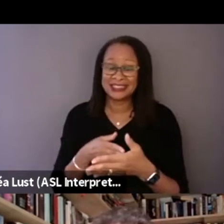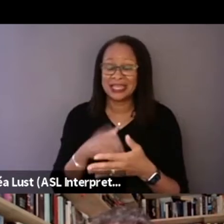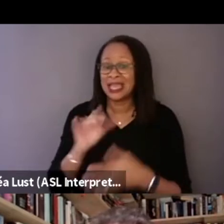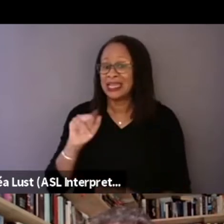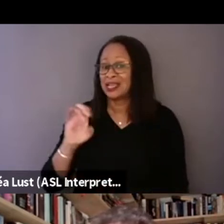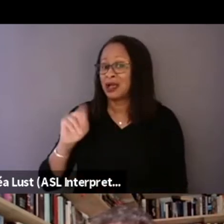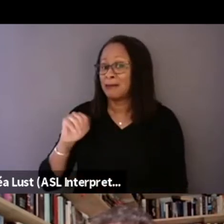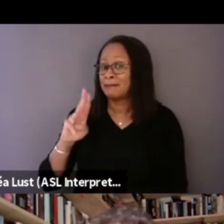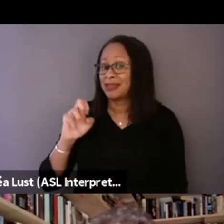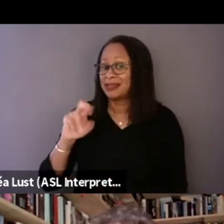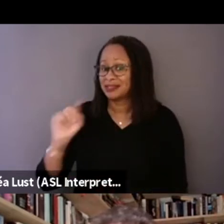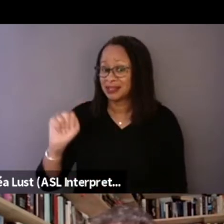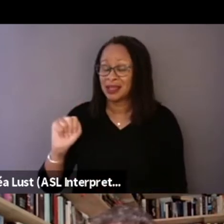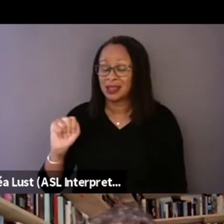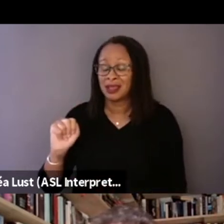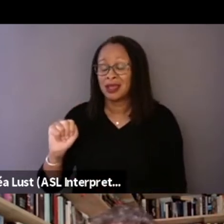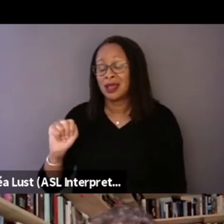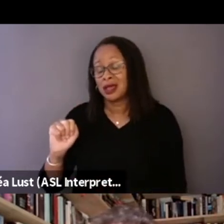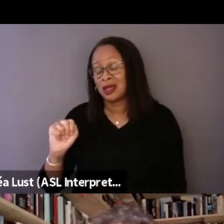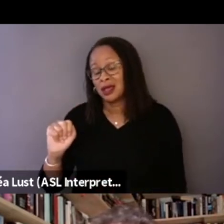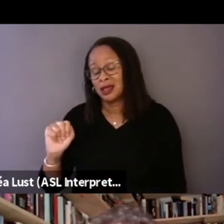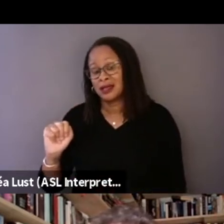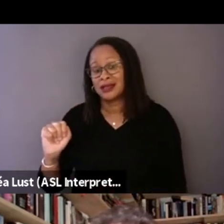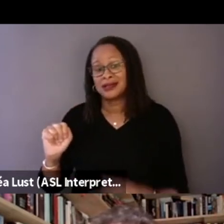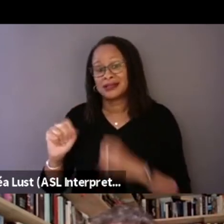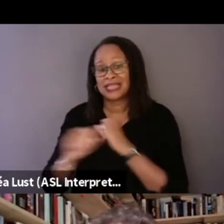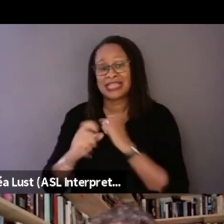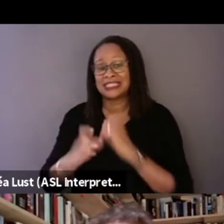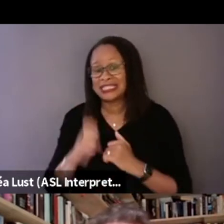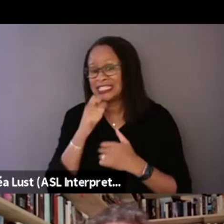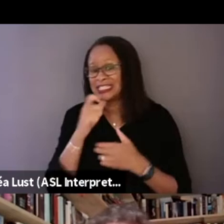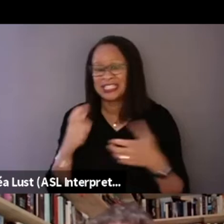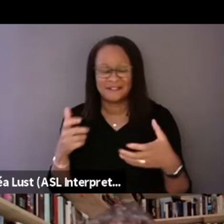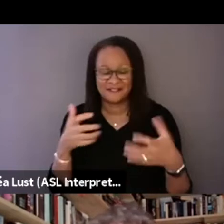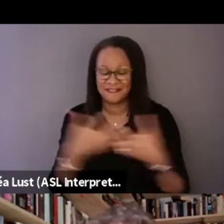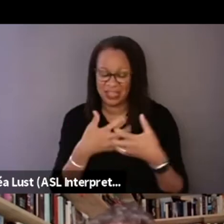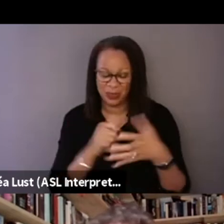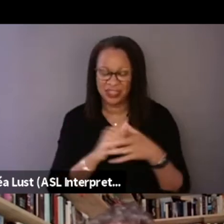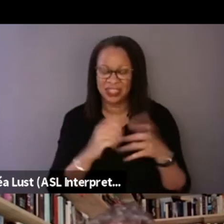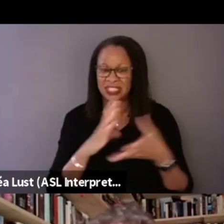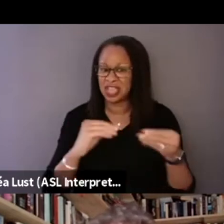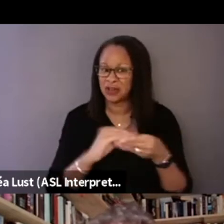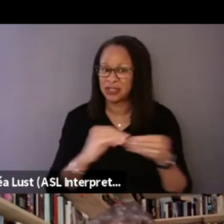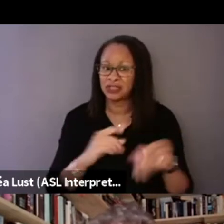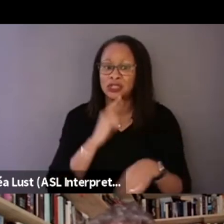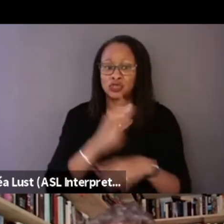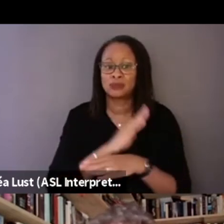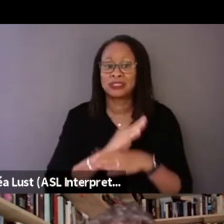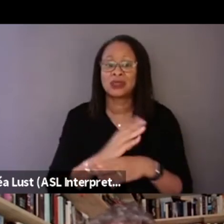which was totally fascinating doesn't fit squarely into this narrative. What we wanna do is actually be home with him, with his family.